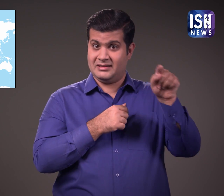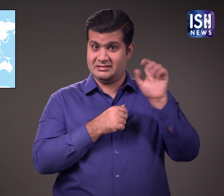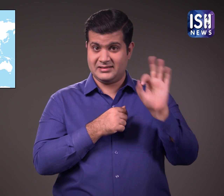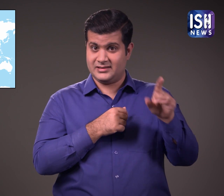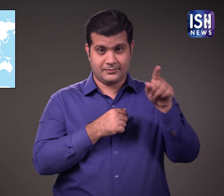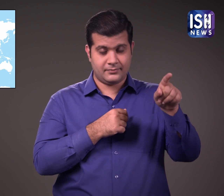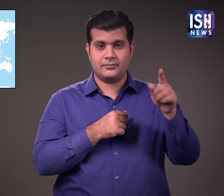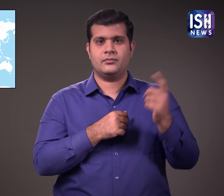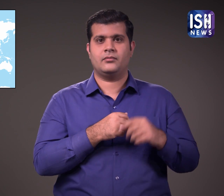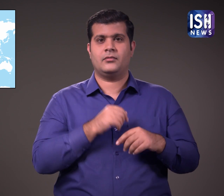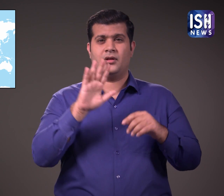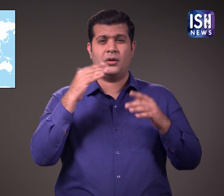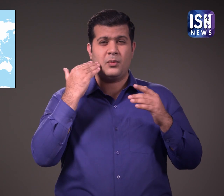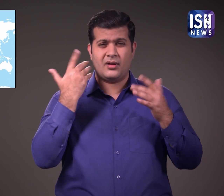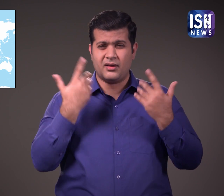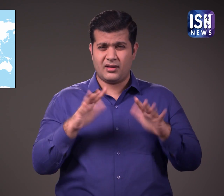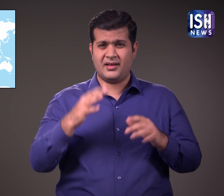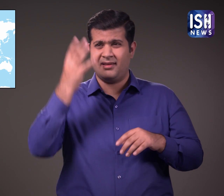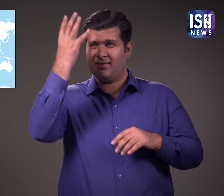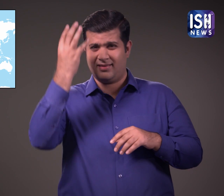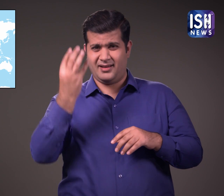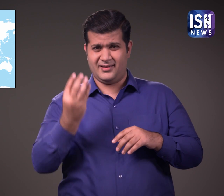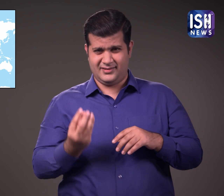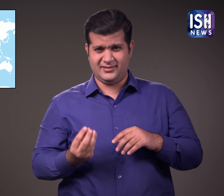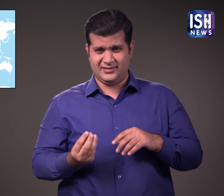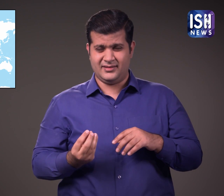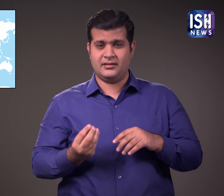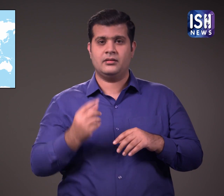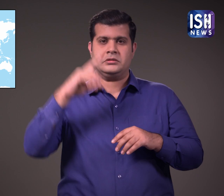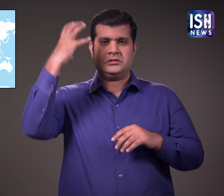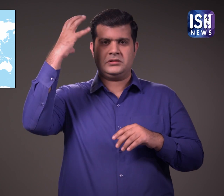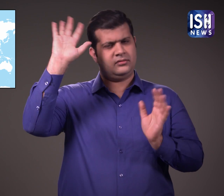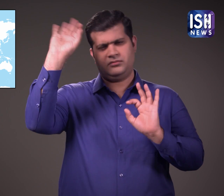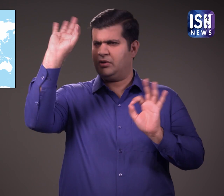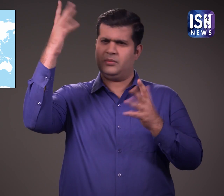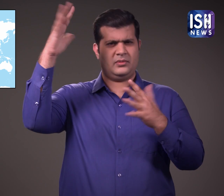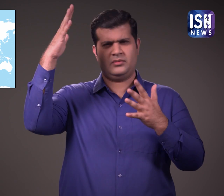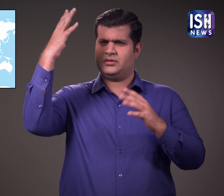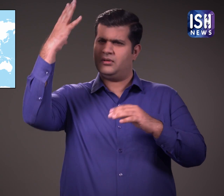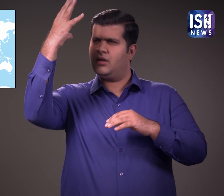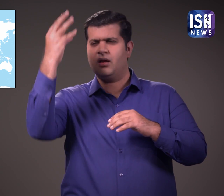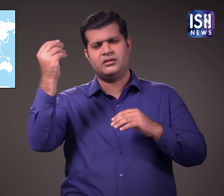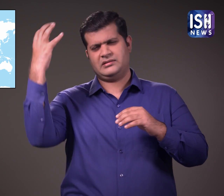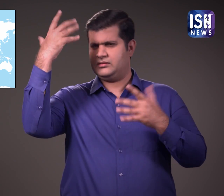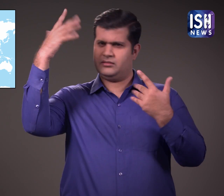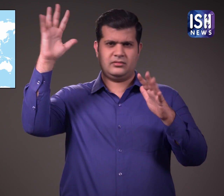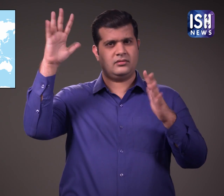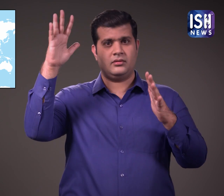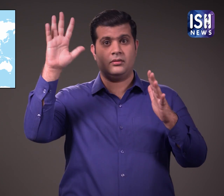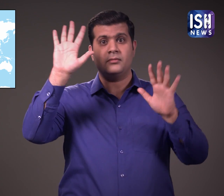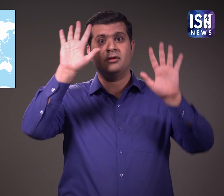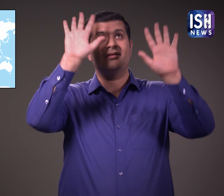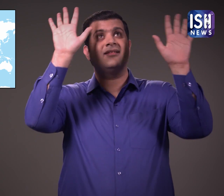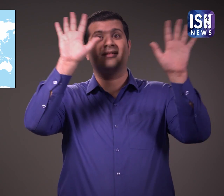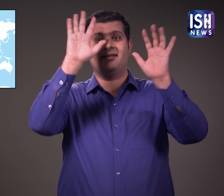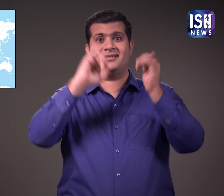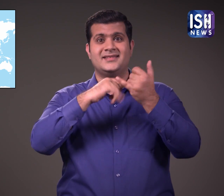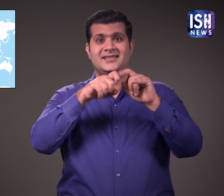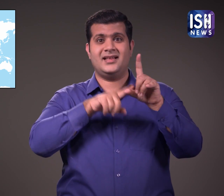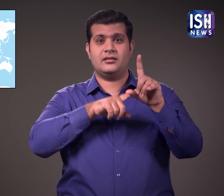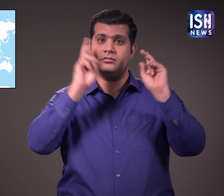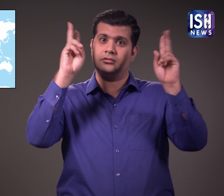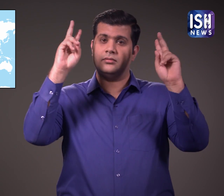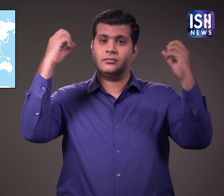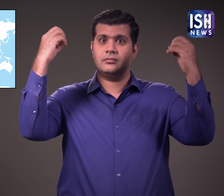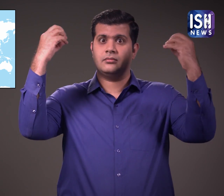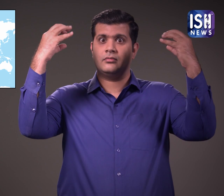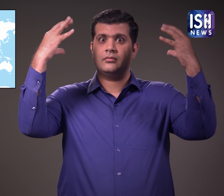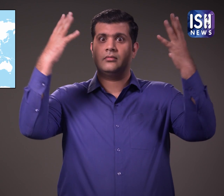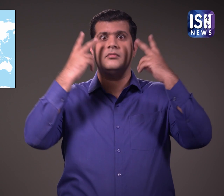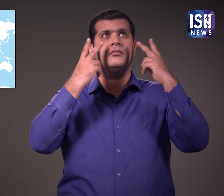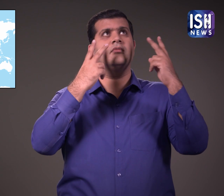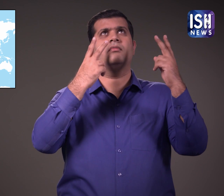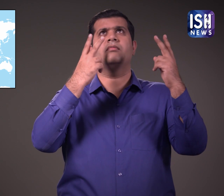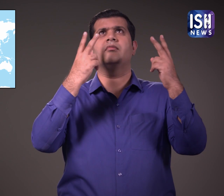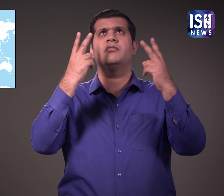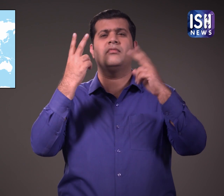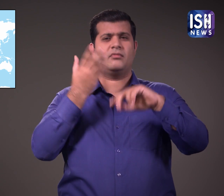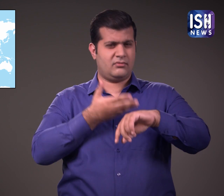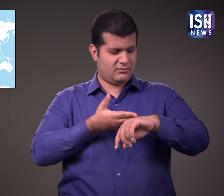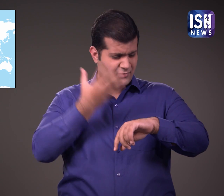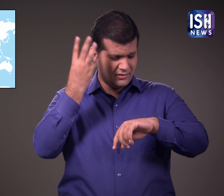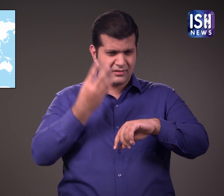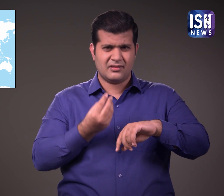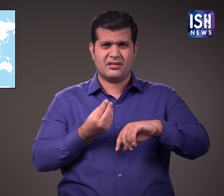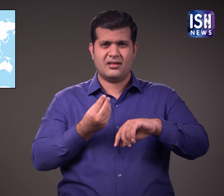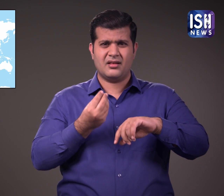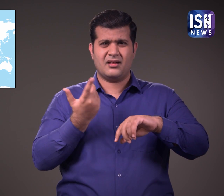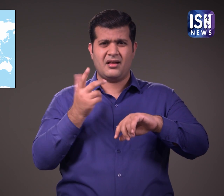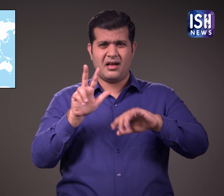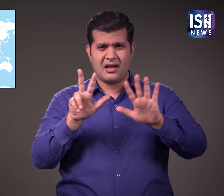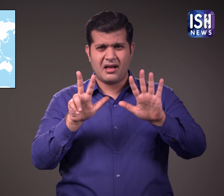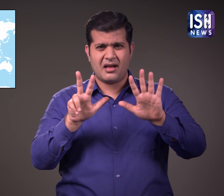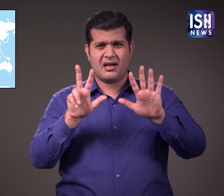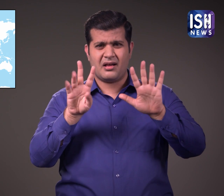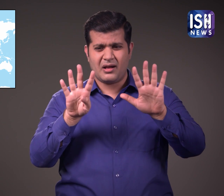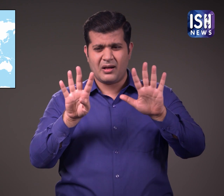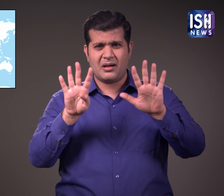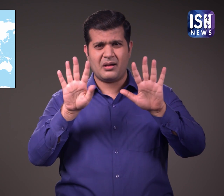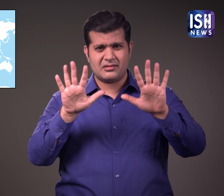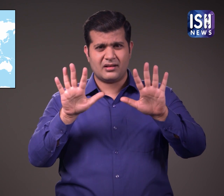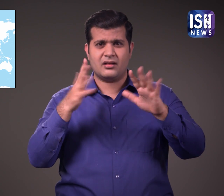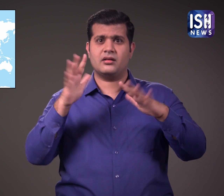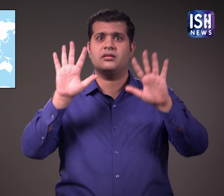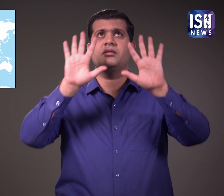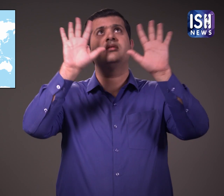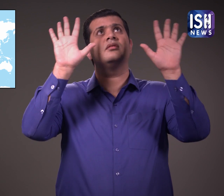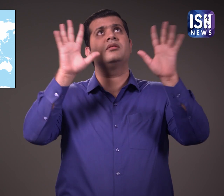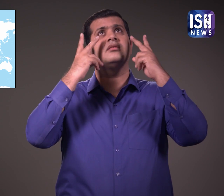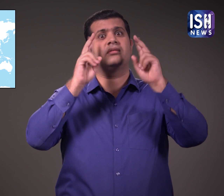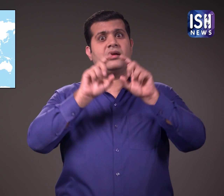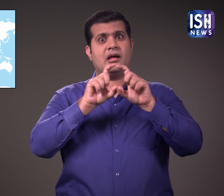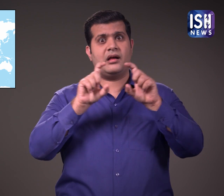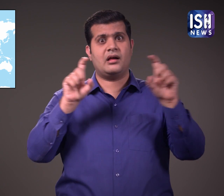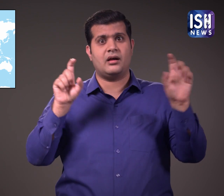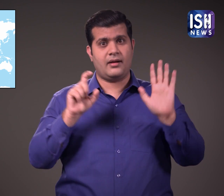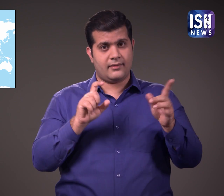Even though the sun sets at night the sky is quite clear and bright throughout the night.